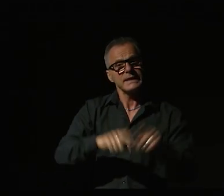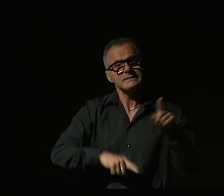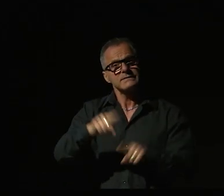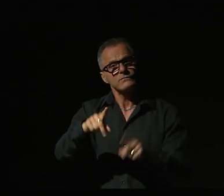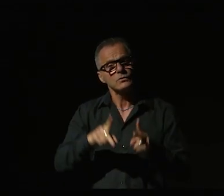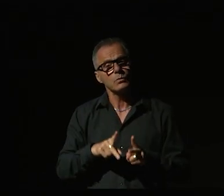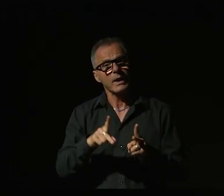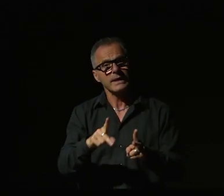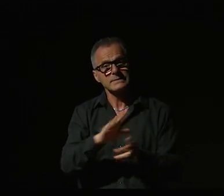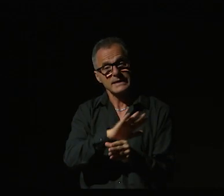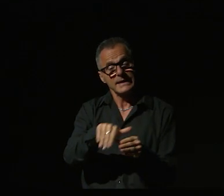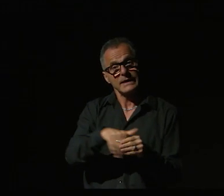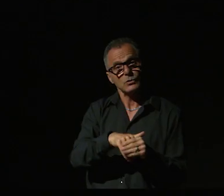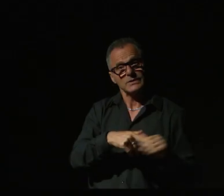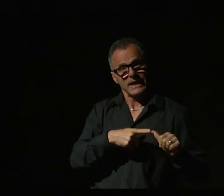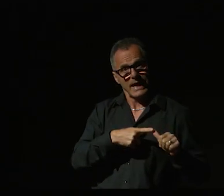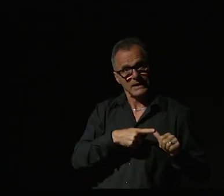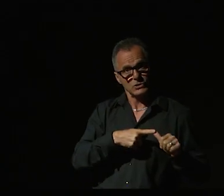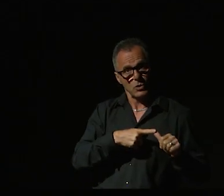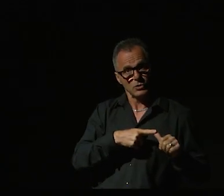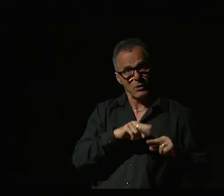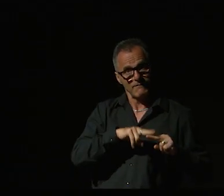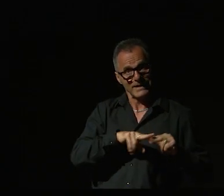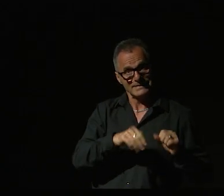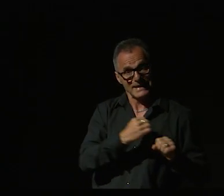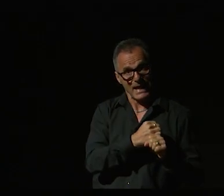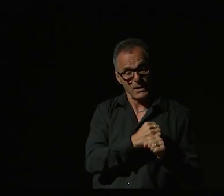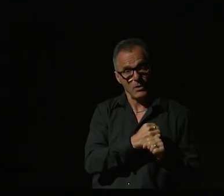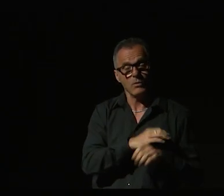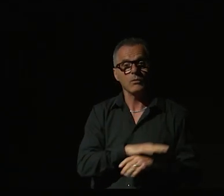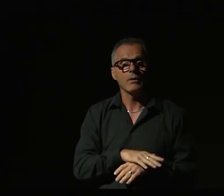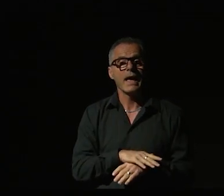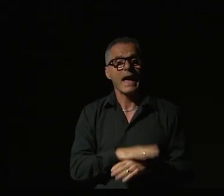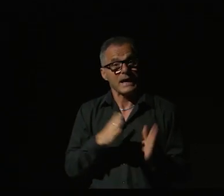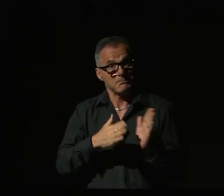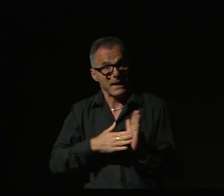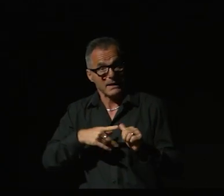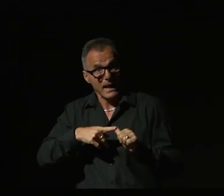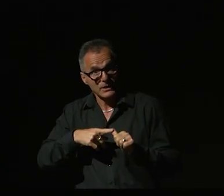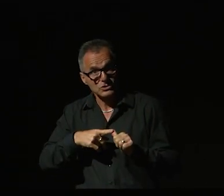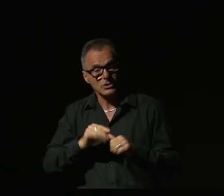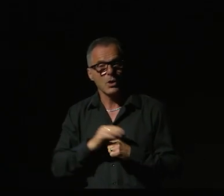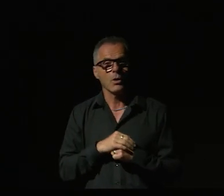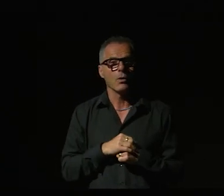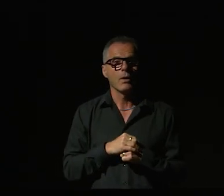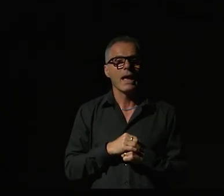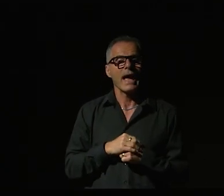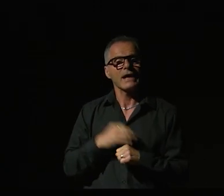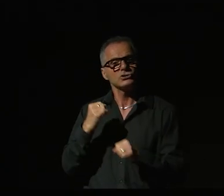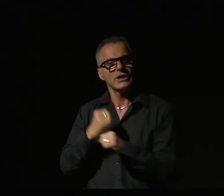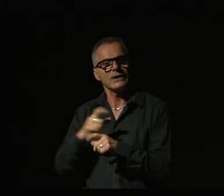including: Antonio da Sangallo, the younger, Michelangelo and Giacomo della Porta.